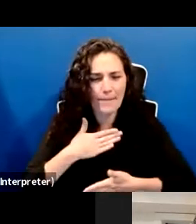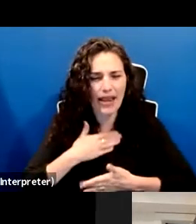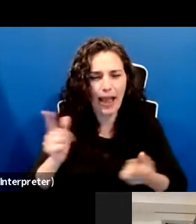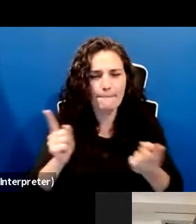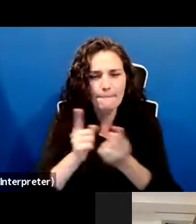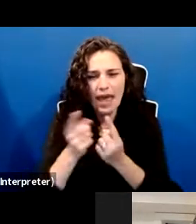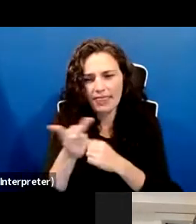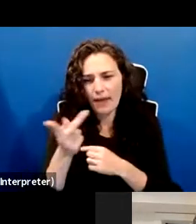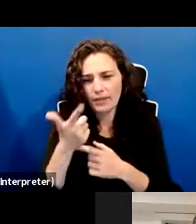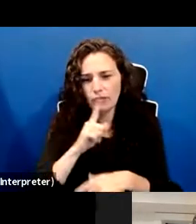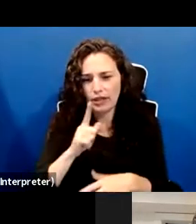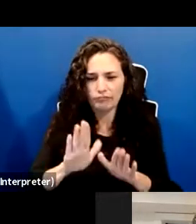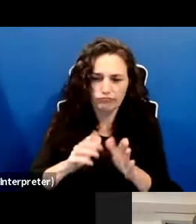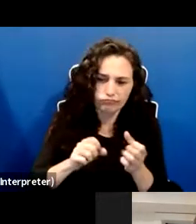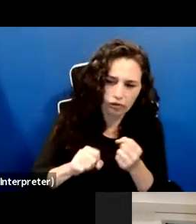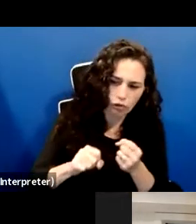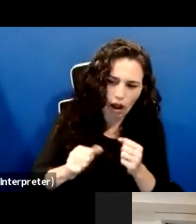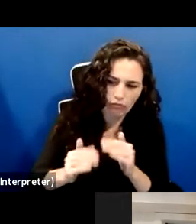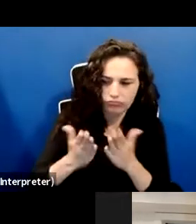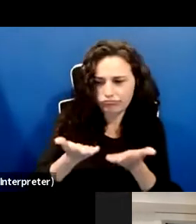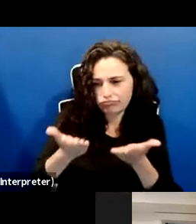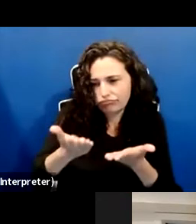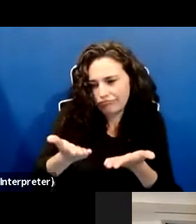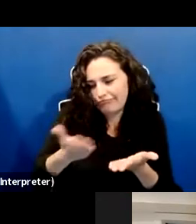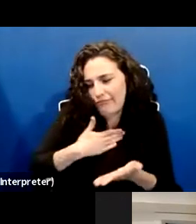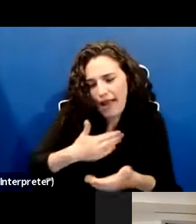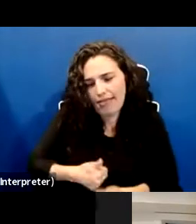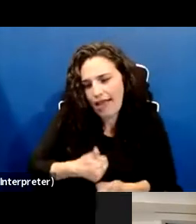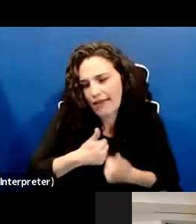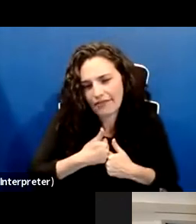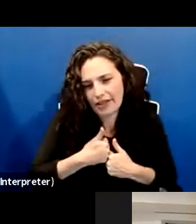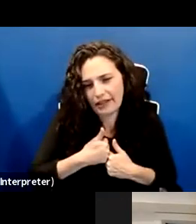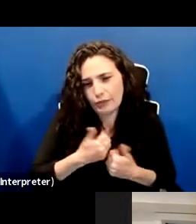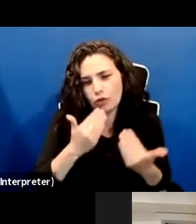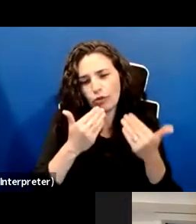And, you know, I'm very grateful for having been able to do this.